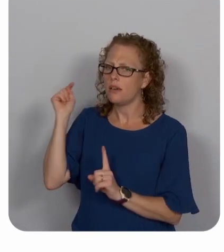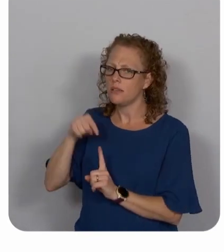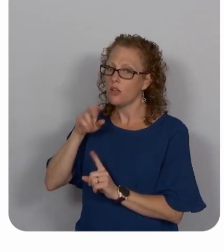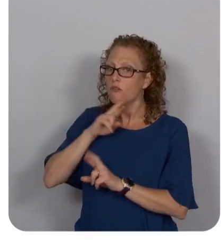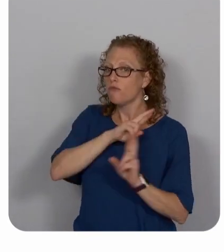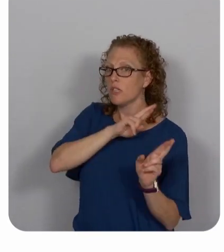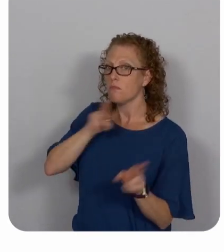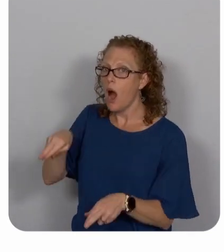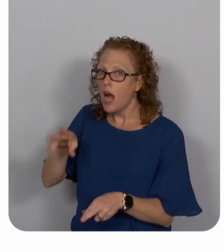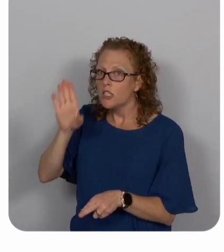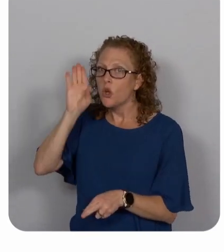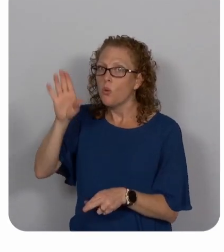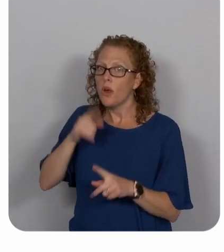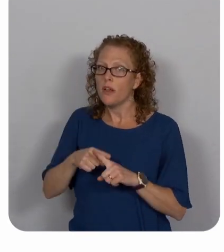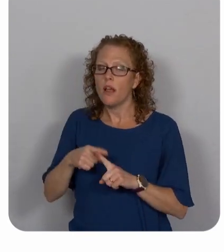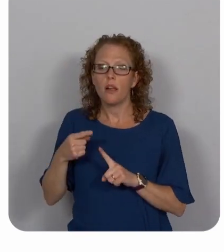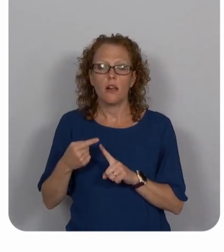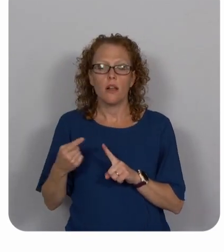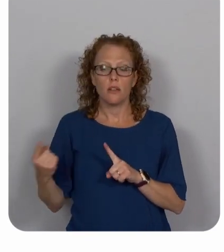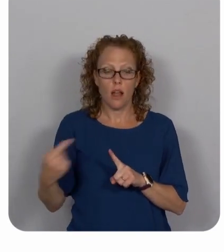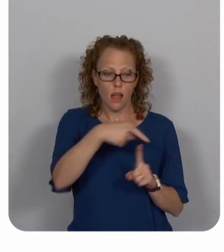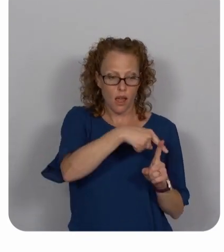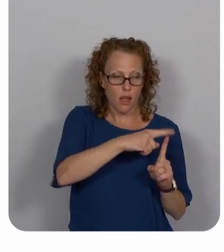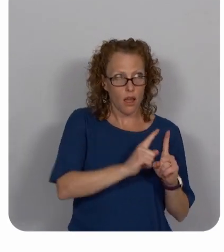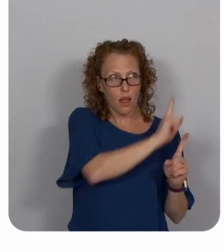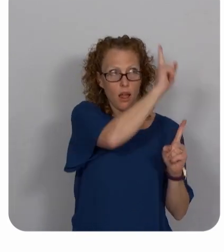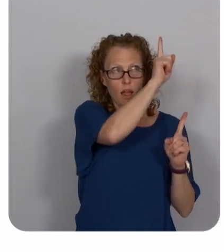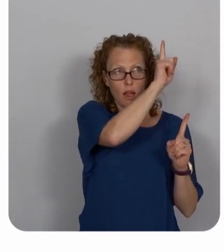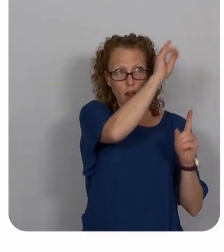a response would be sent by the multi-turn chat model to the user.